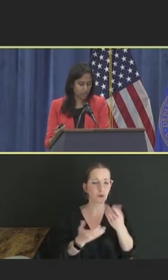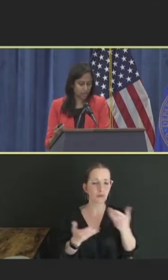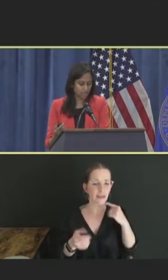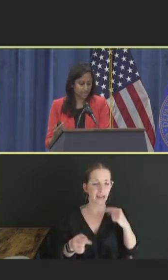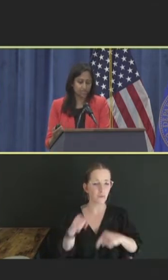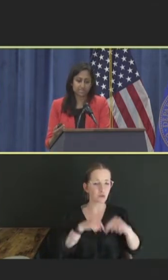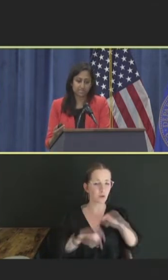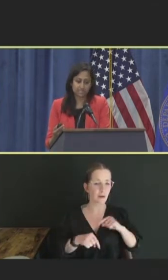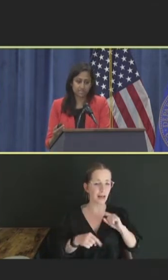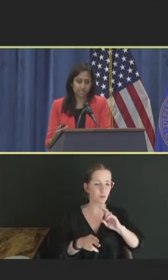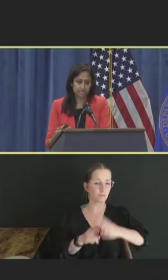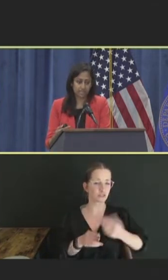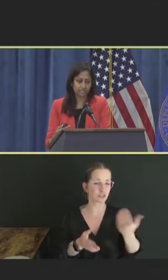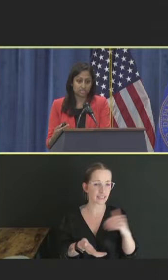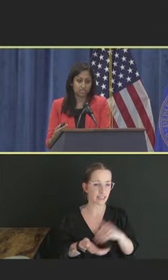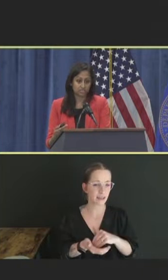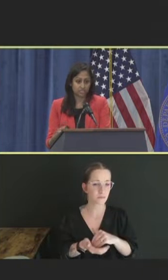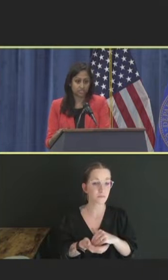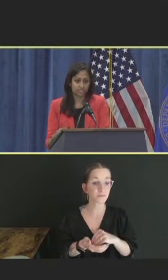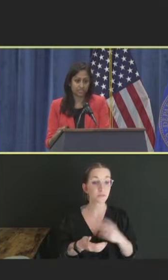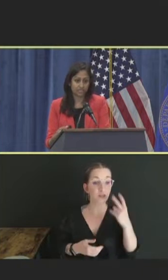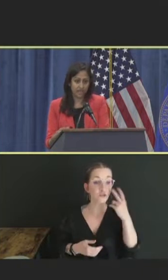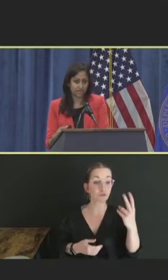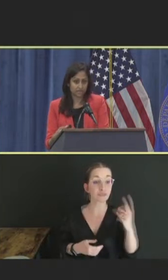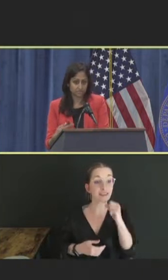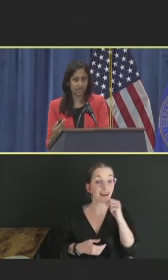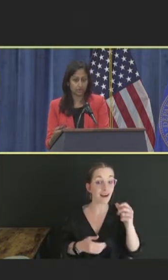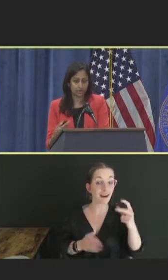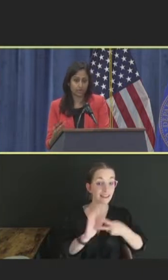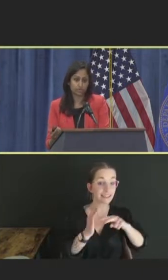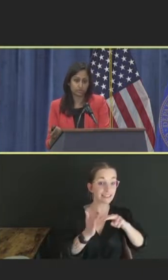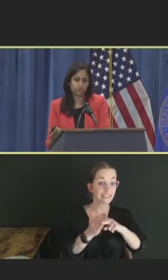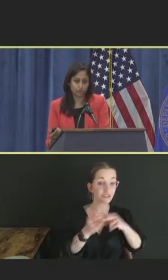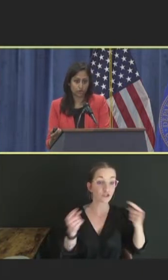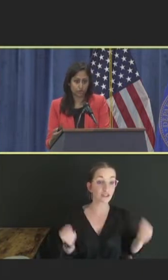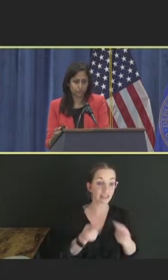increases in unintentional injury, and that category includes drug overdose.